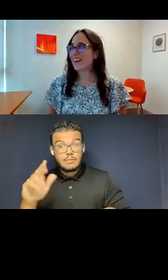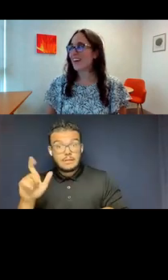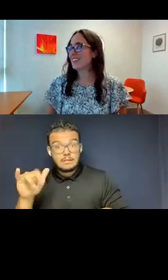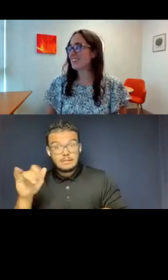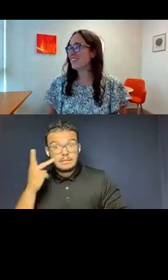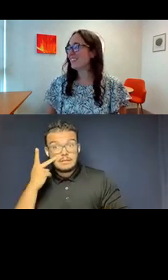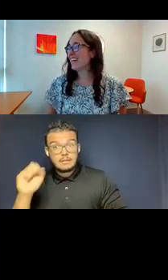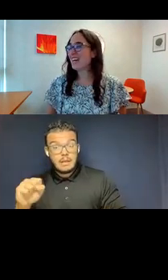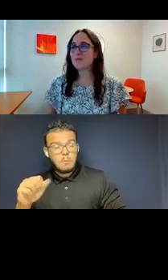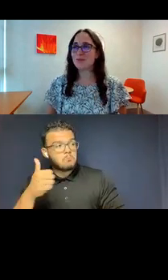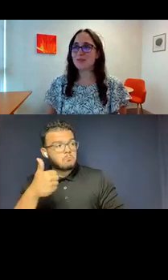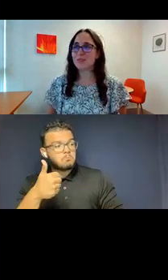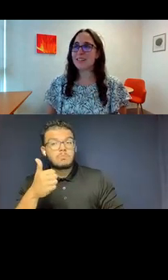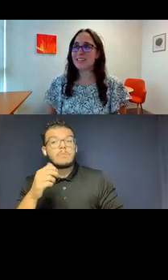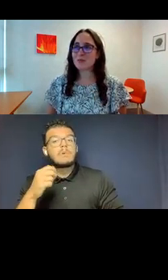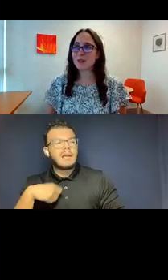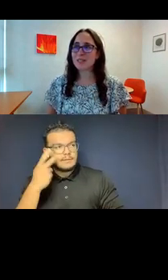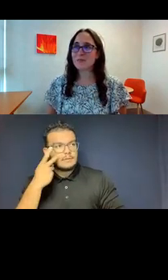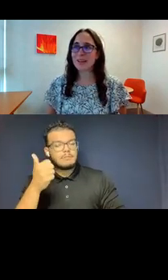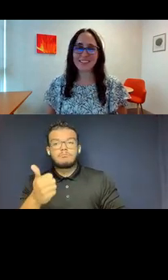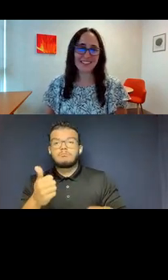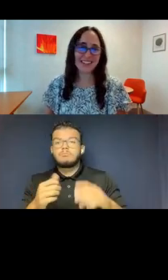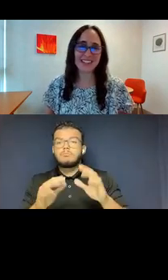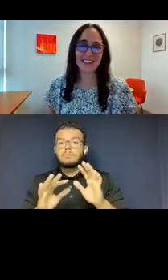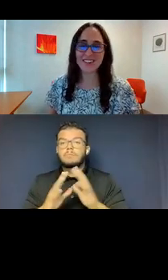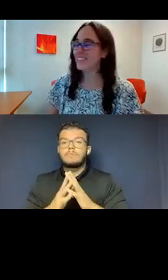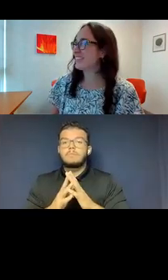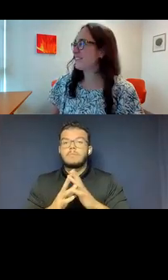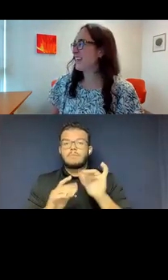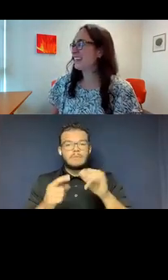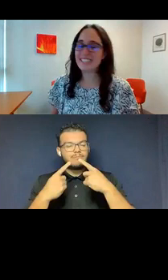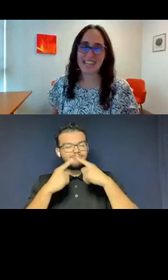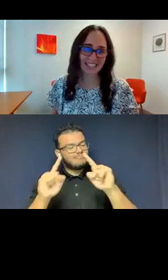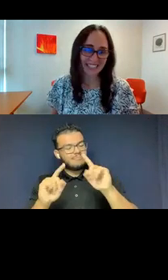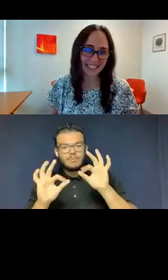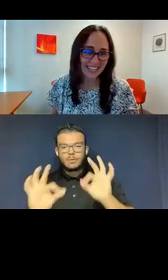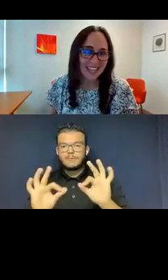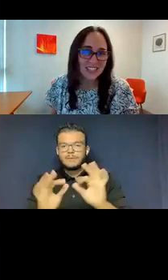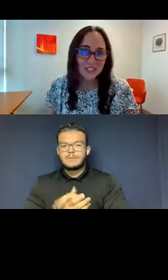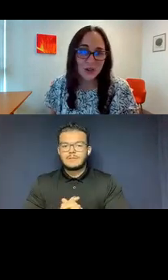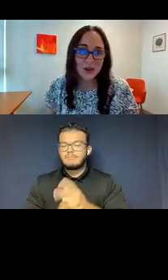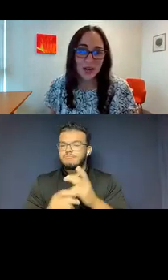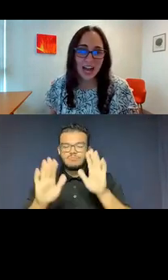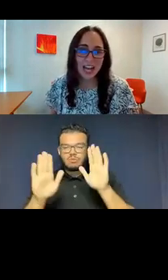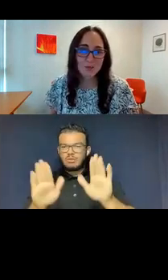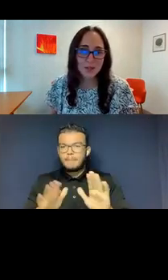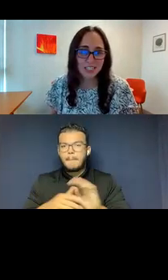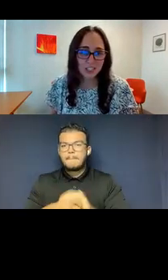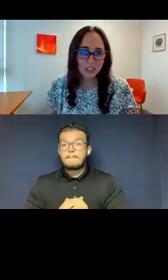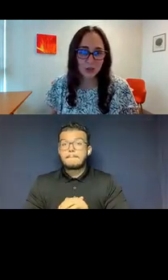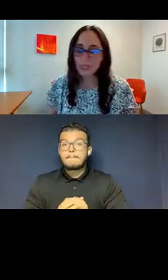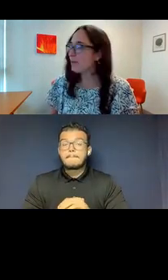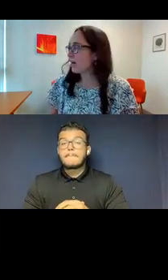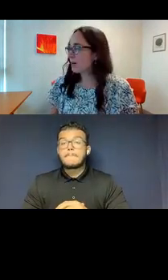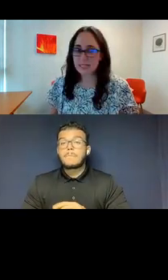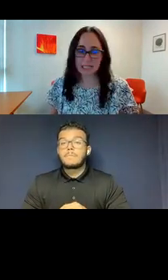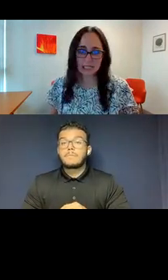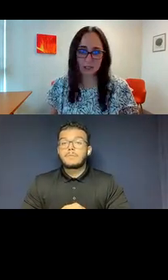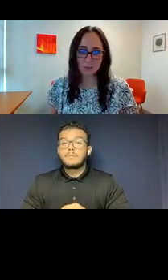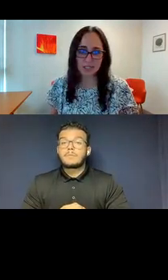Cool. Yep, I can see that. Worked better than I thought it would, fantastic. So I'm going to show you our website